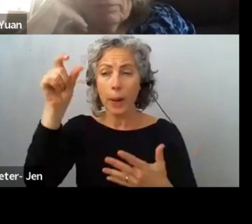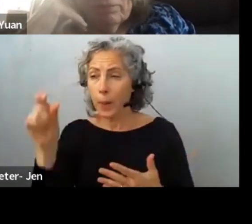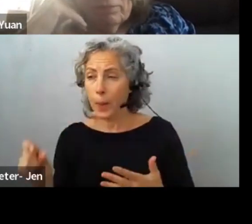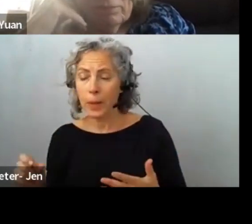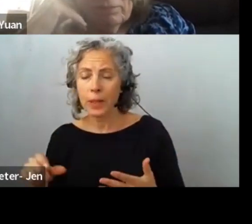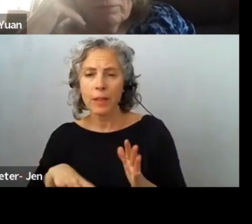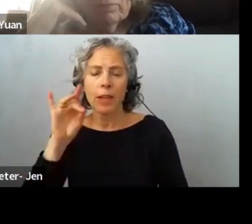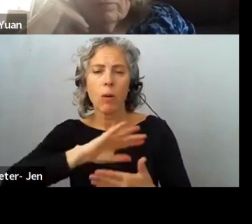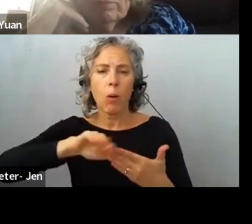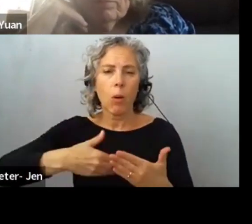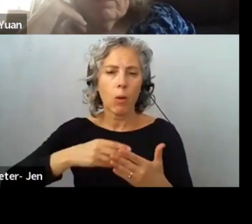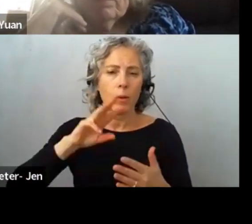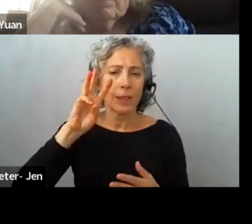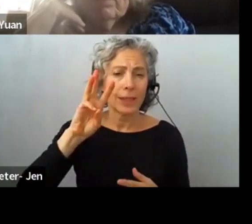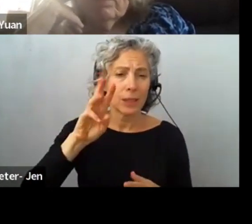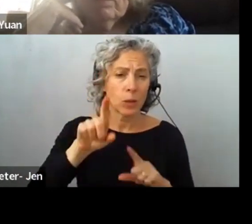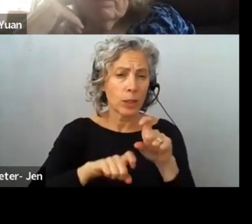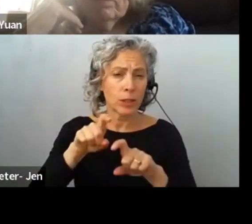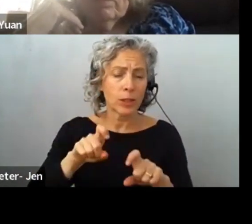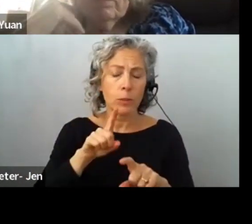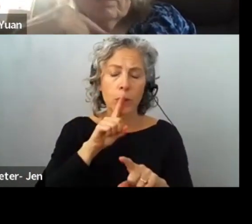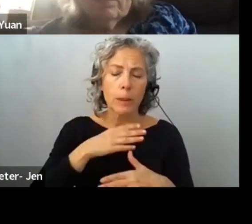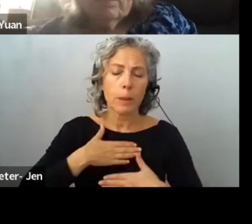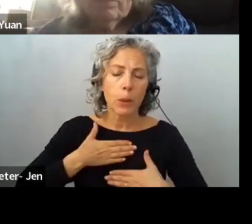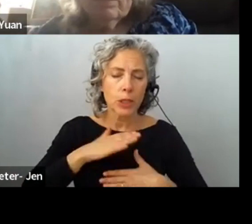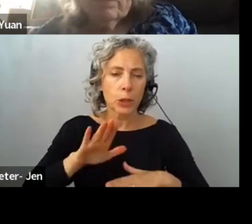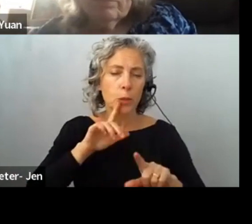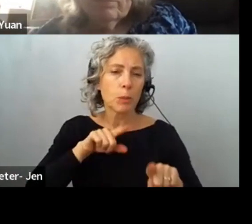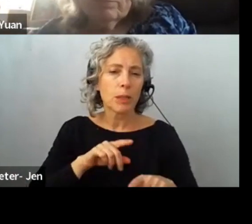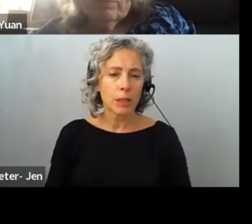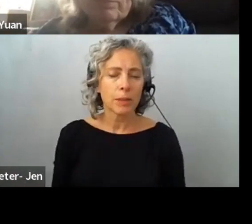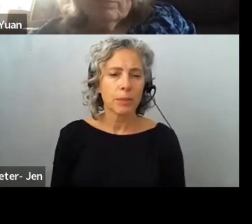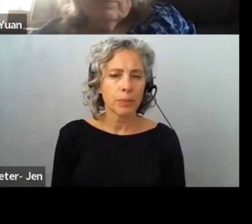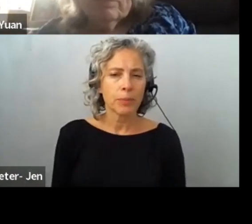appreciate people's response to these panels or to to these